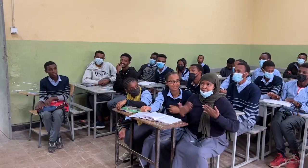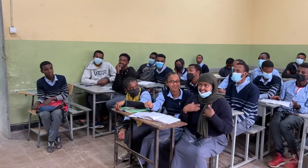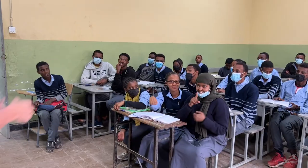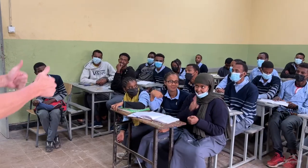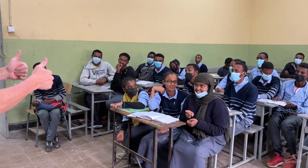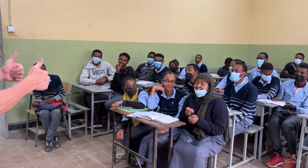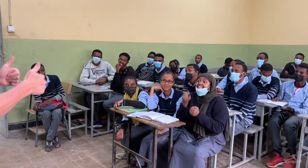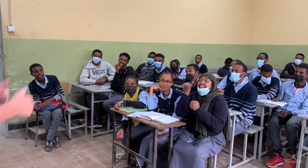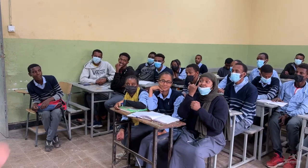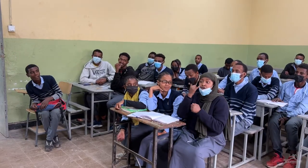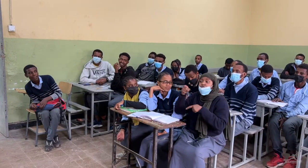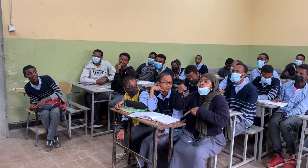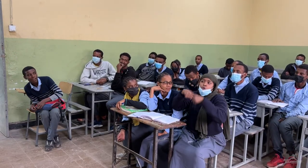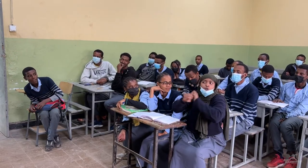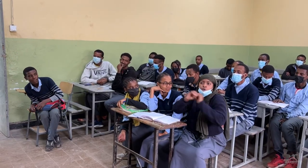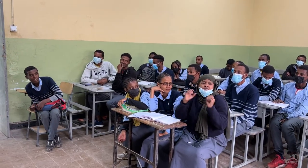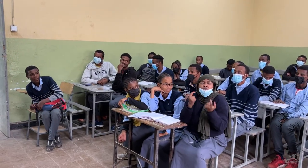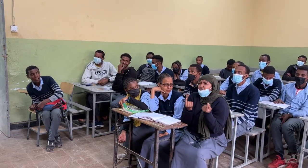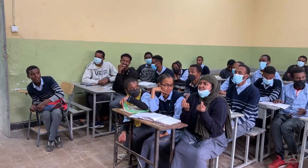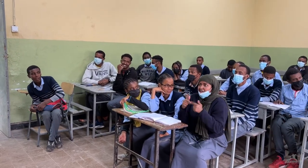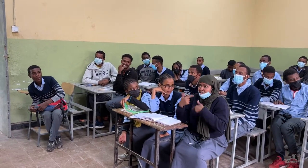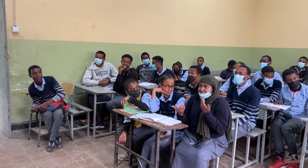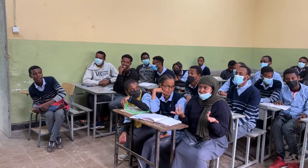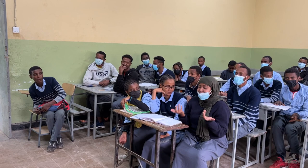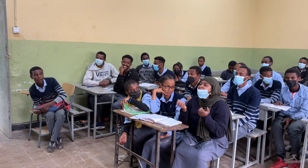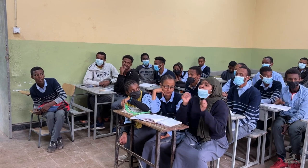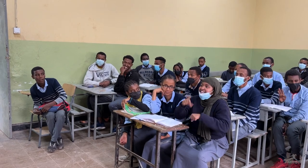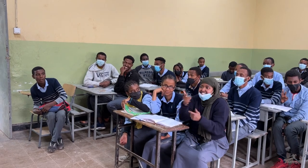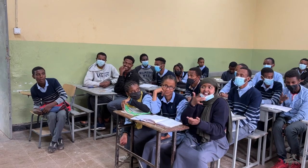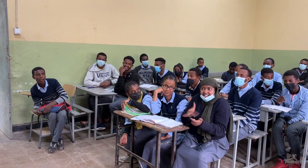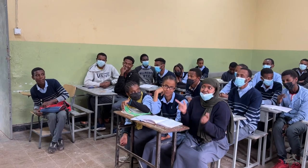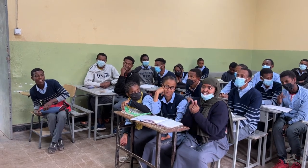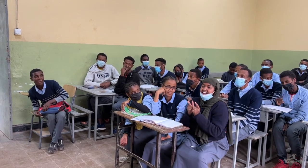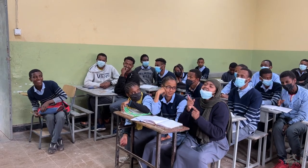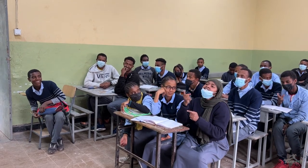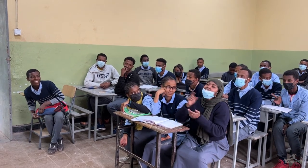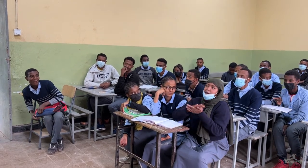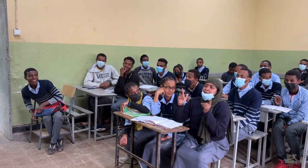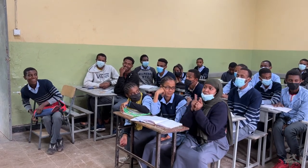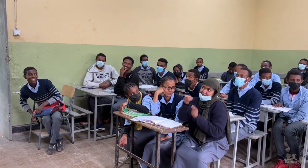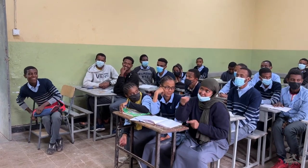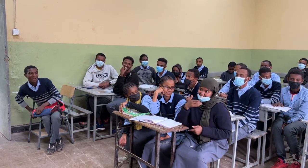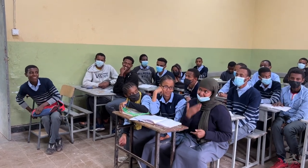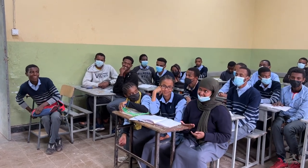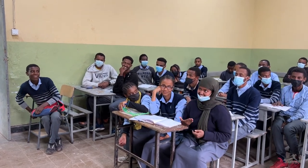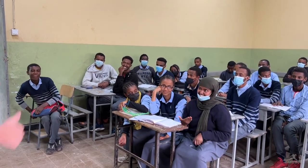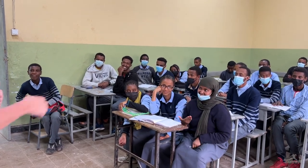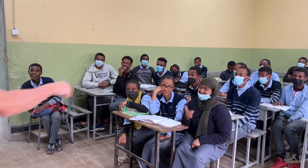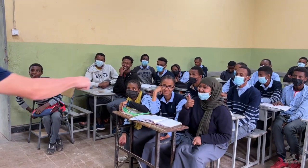We’re lucky to meet someone who can sign like us! It’s great to meet you, Joel! Thank you.